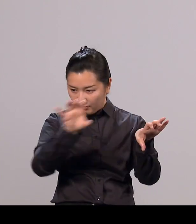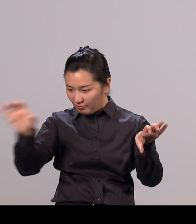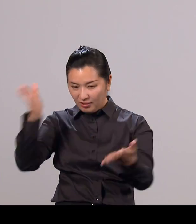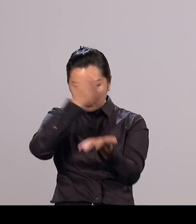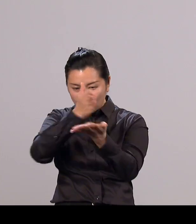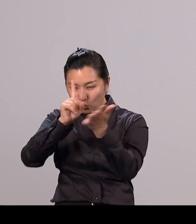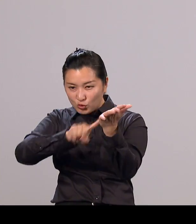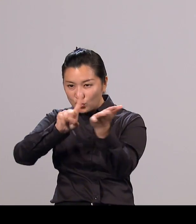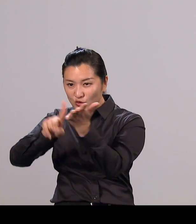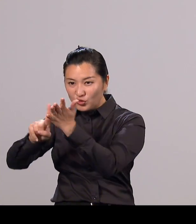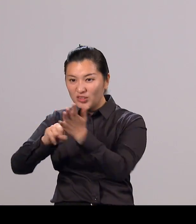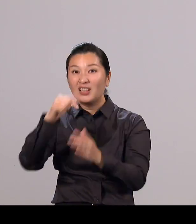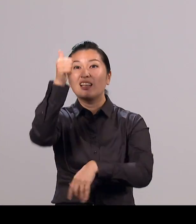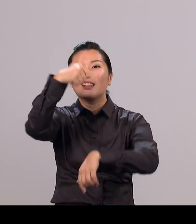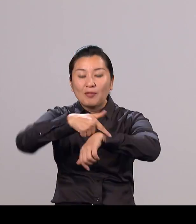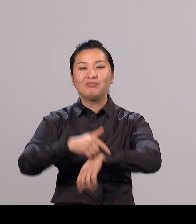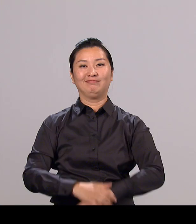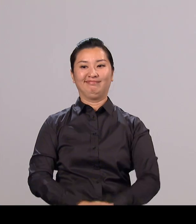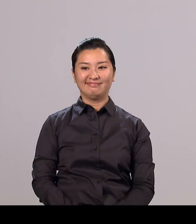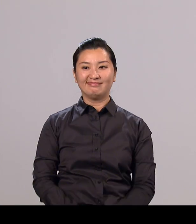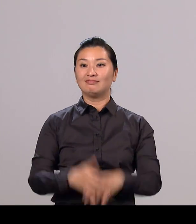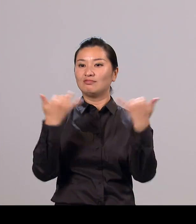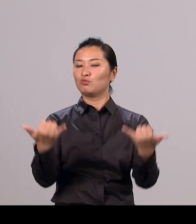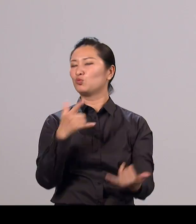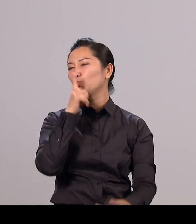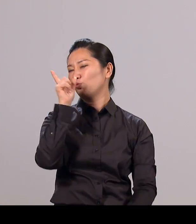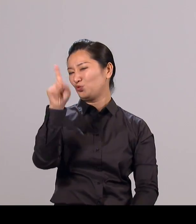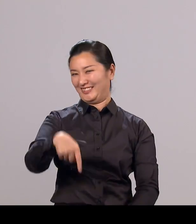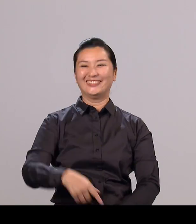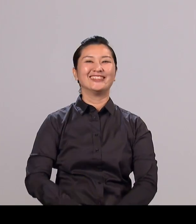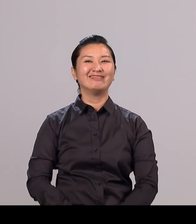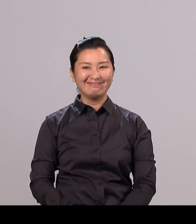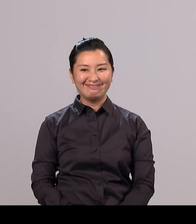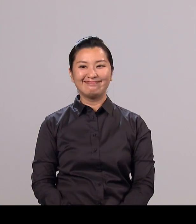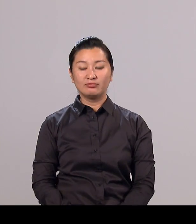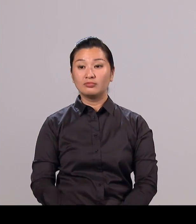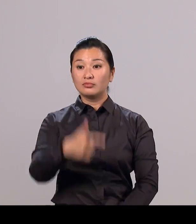But now, no need to clear customs over and over again because of the tamper-proof lock.